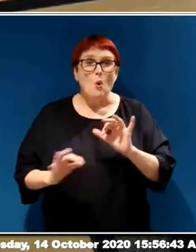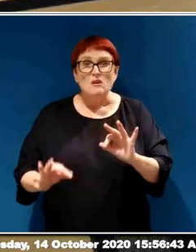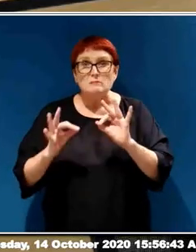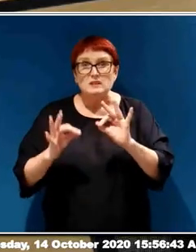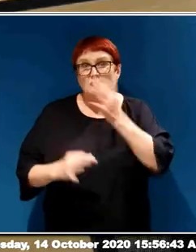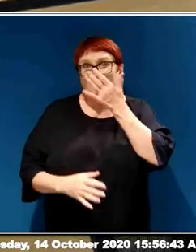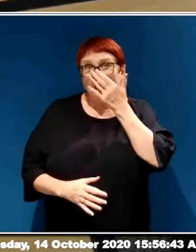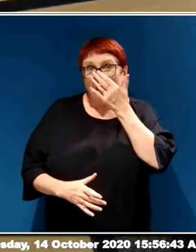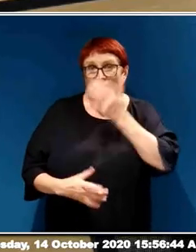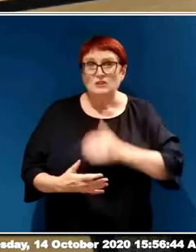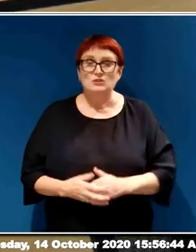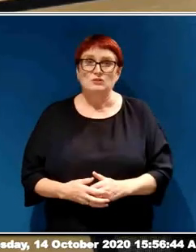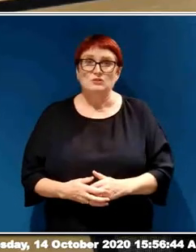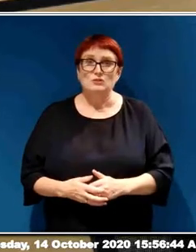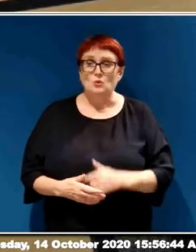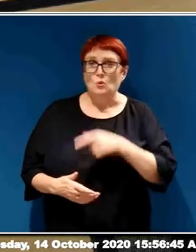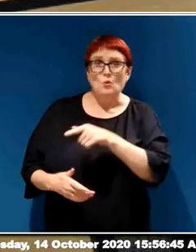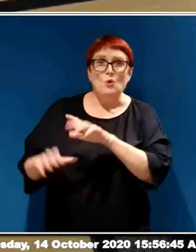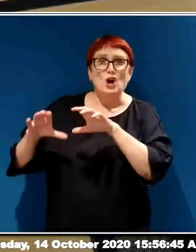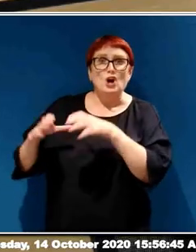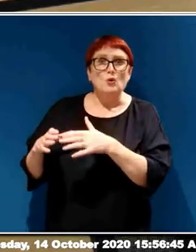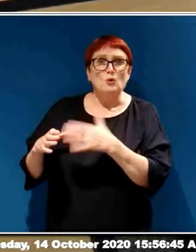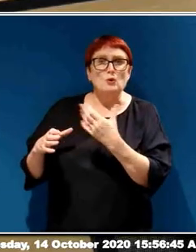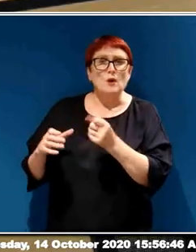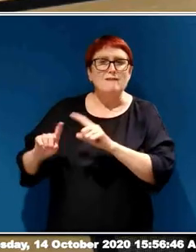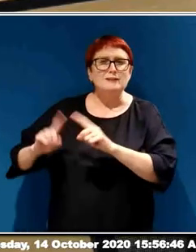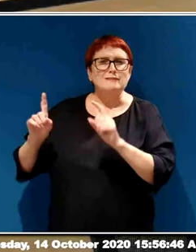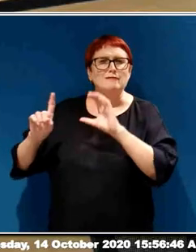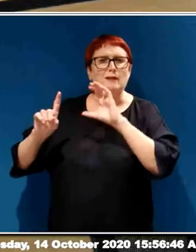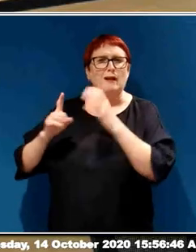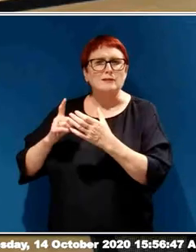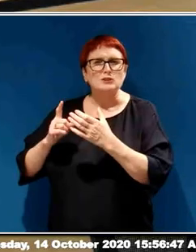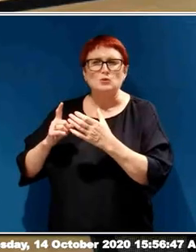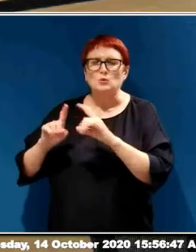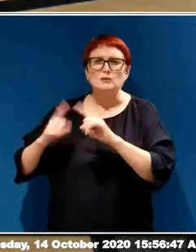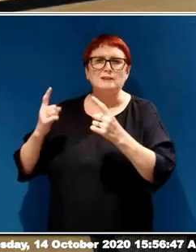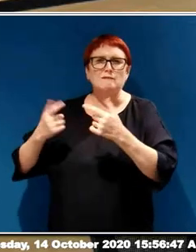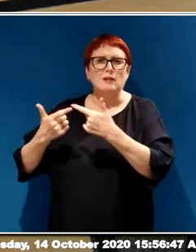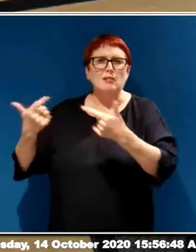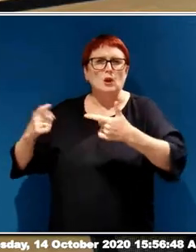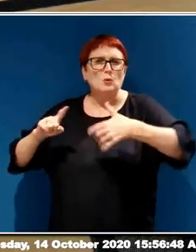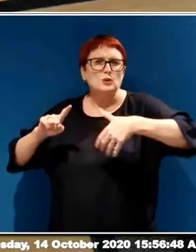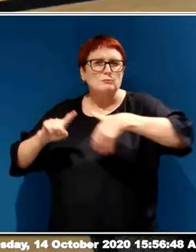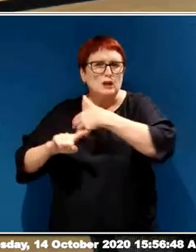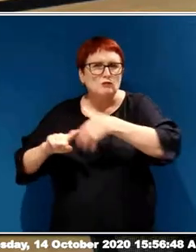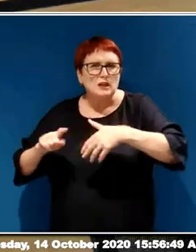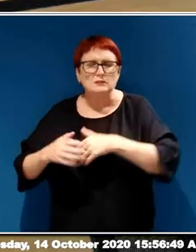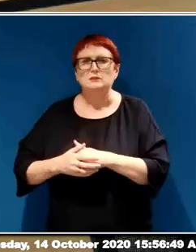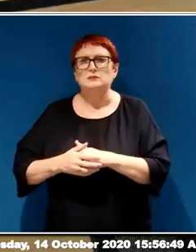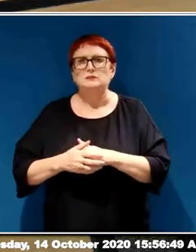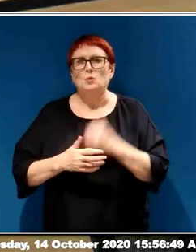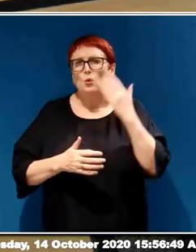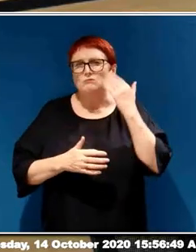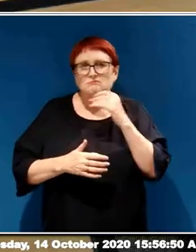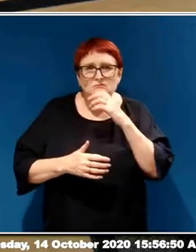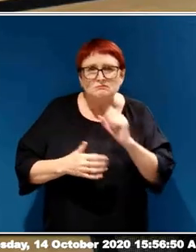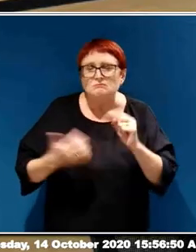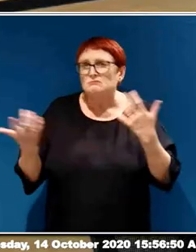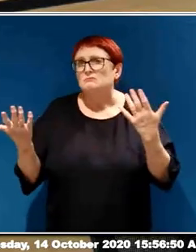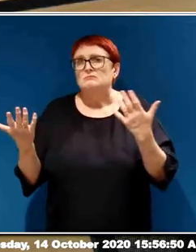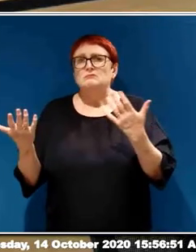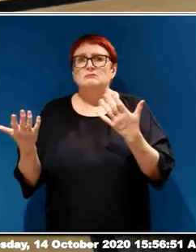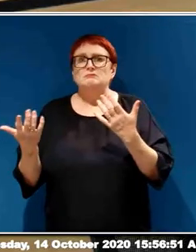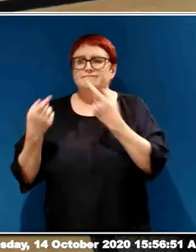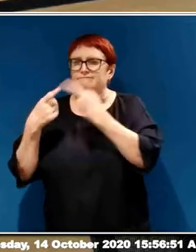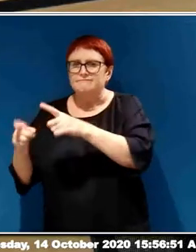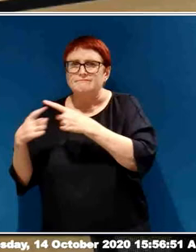linguistically diverse, gender diverse, those from different racial backgrounds